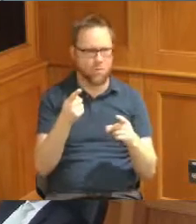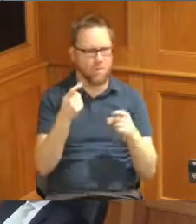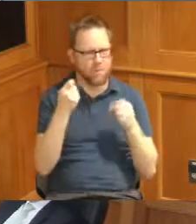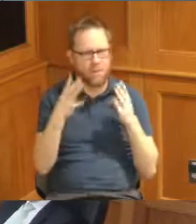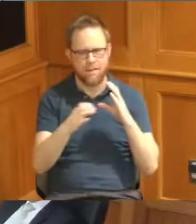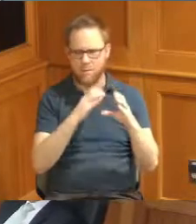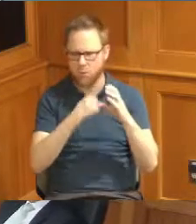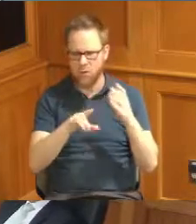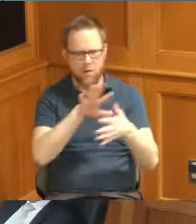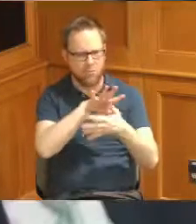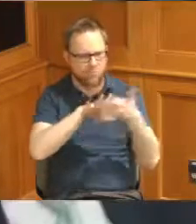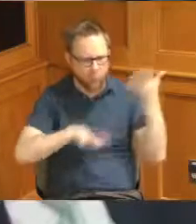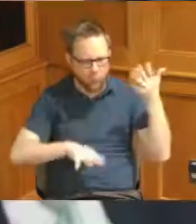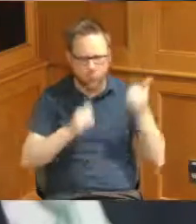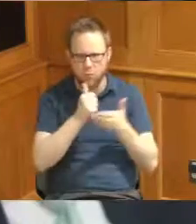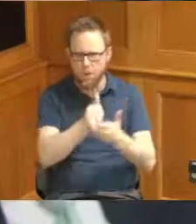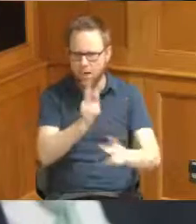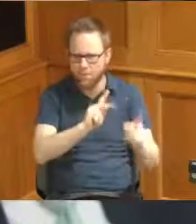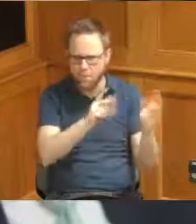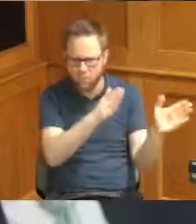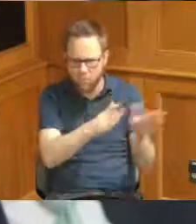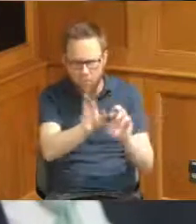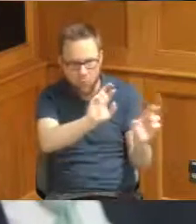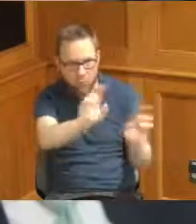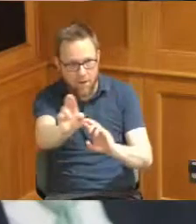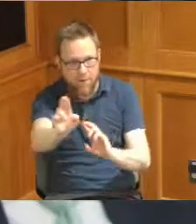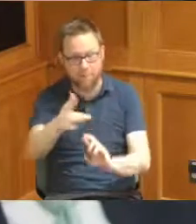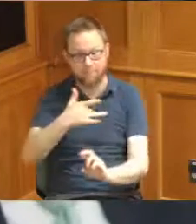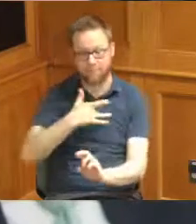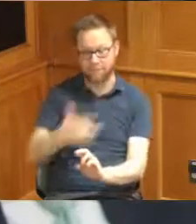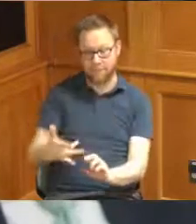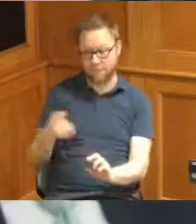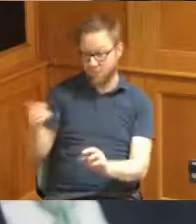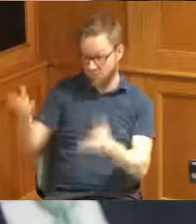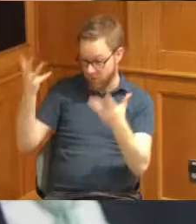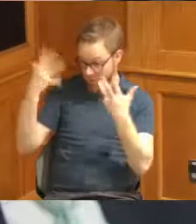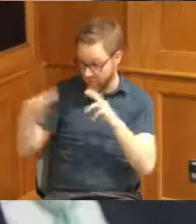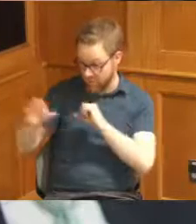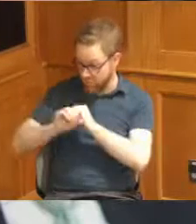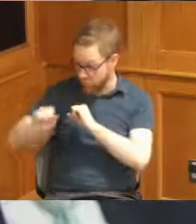make sure people are prepared and typically when he's done with that he always uses his tagline